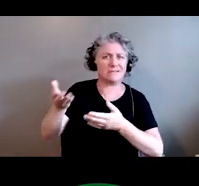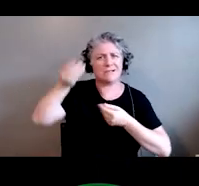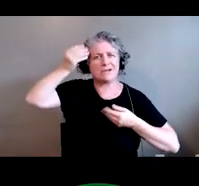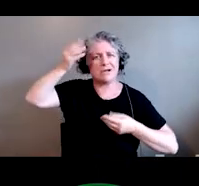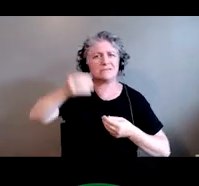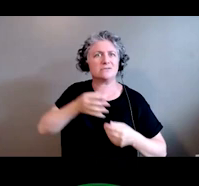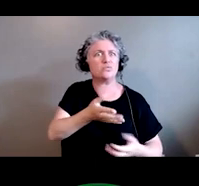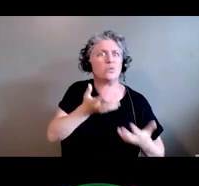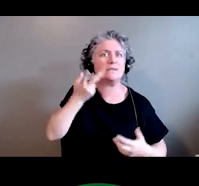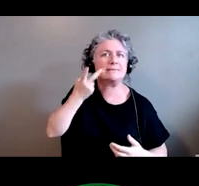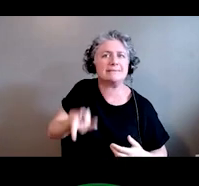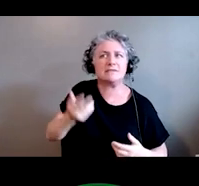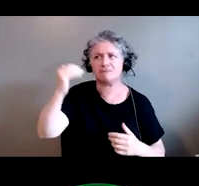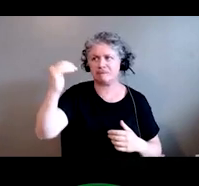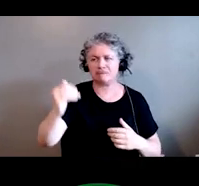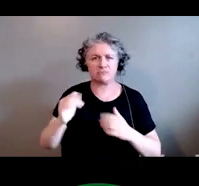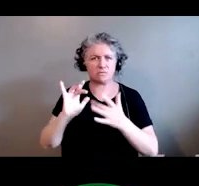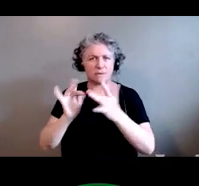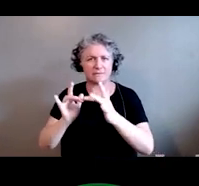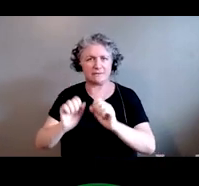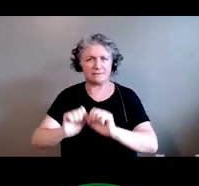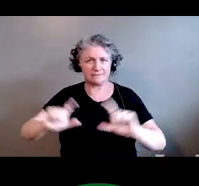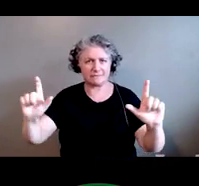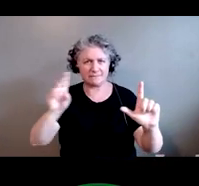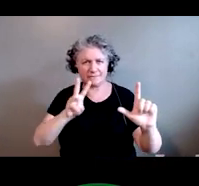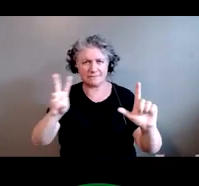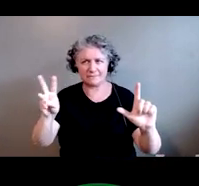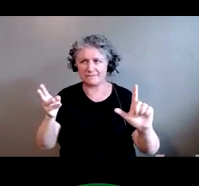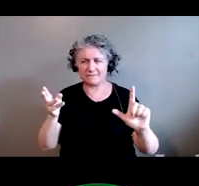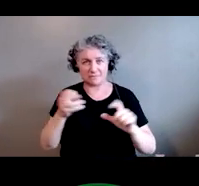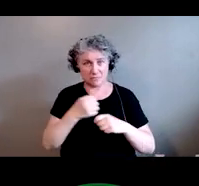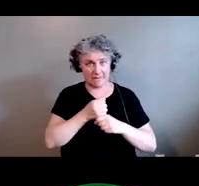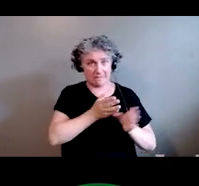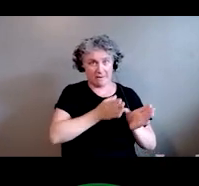to see on these websites when you're making those plans.